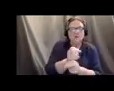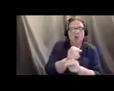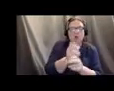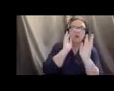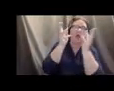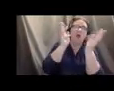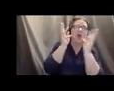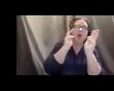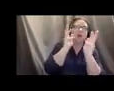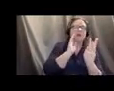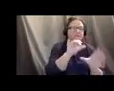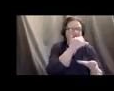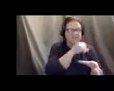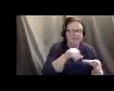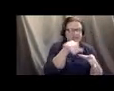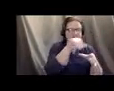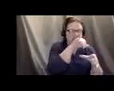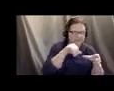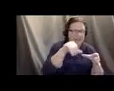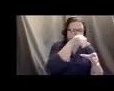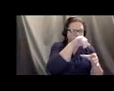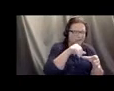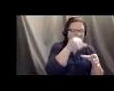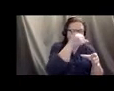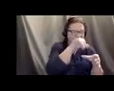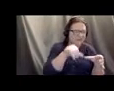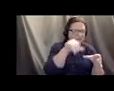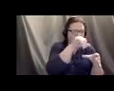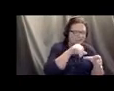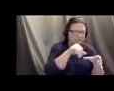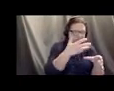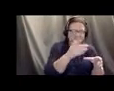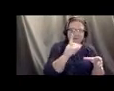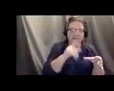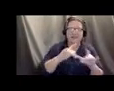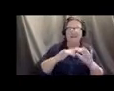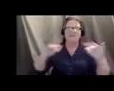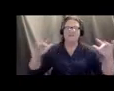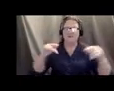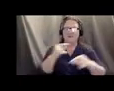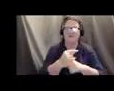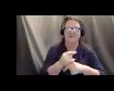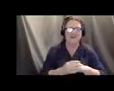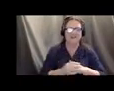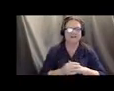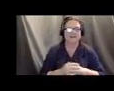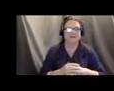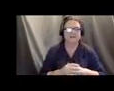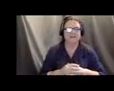talking to the same people about the same things.